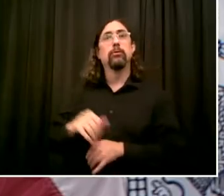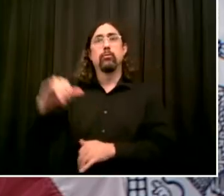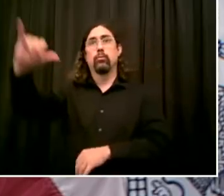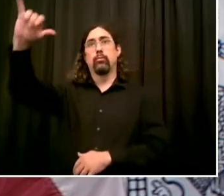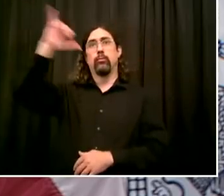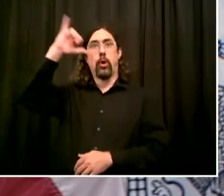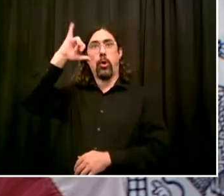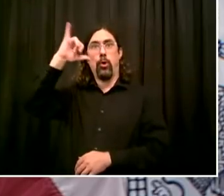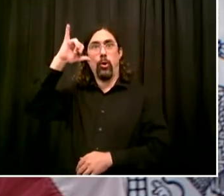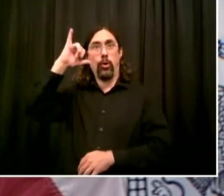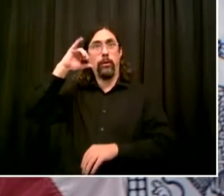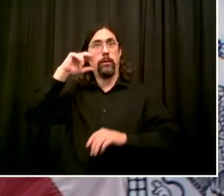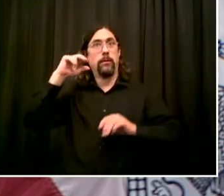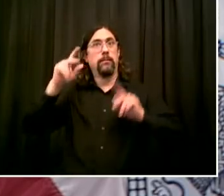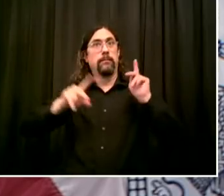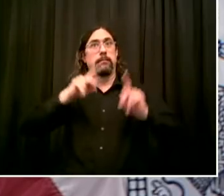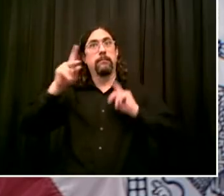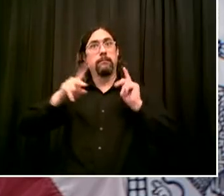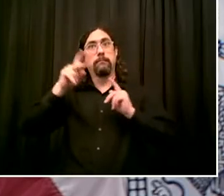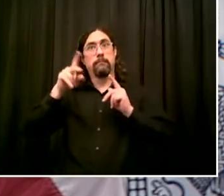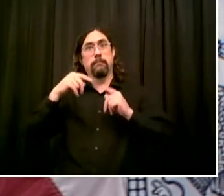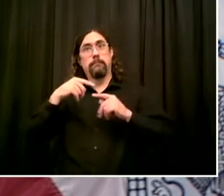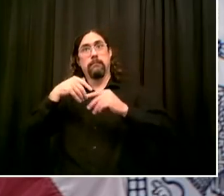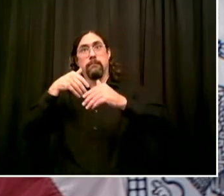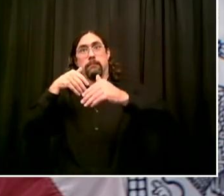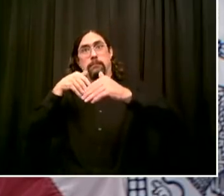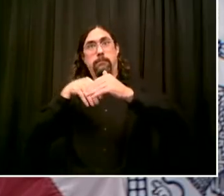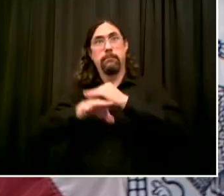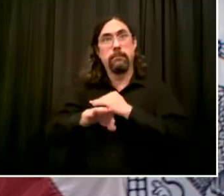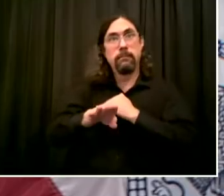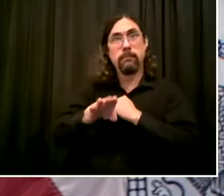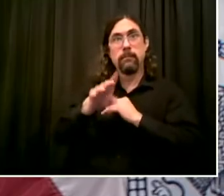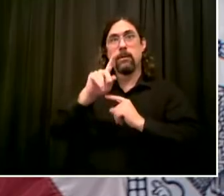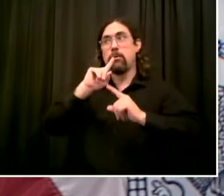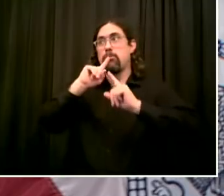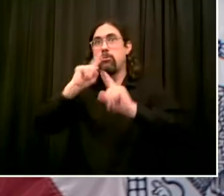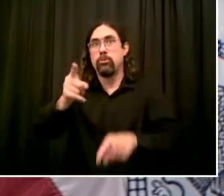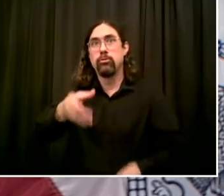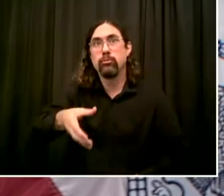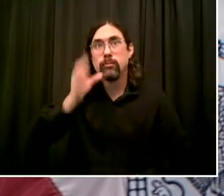BAR, OPEN AIR BAR AND JUST GET A